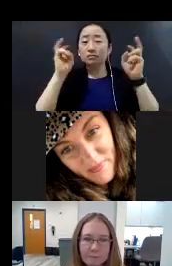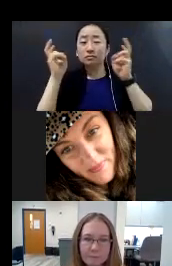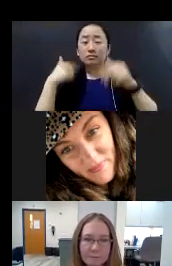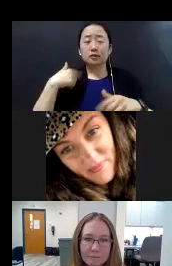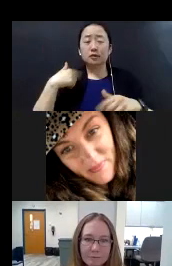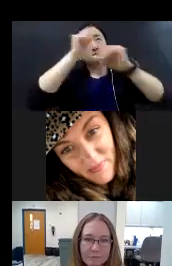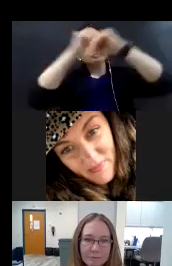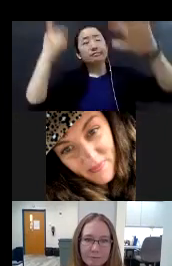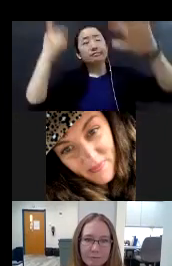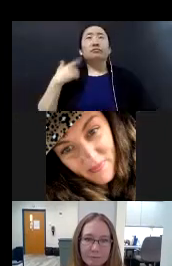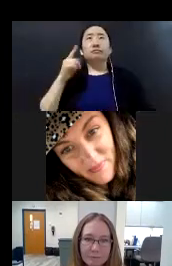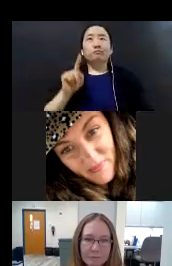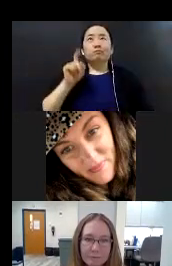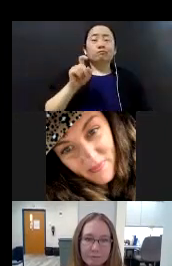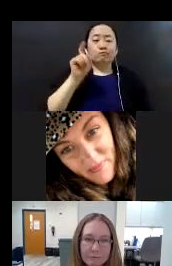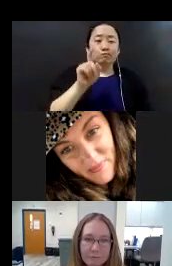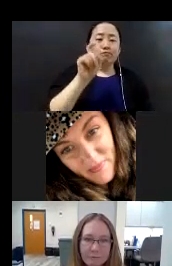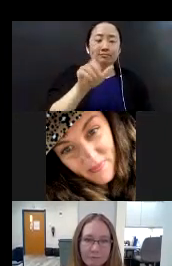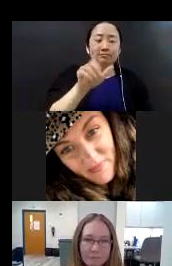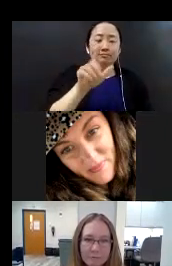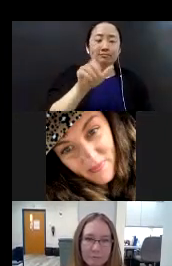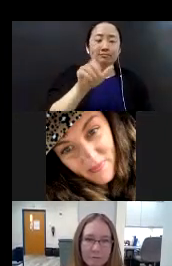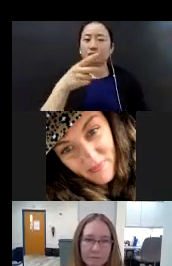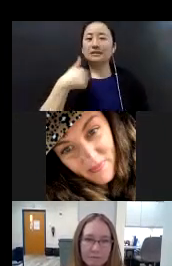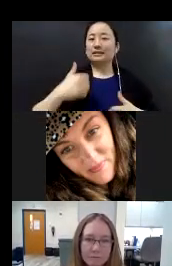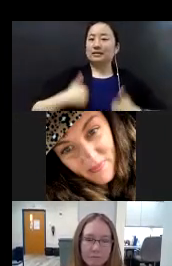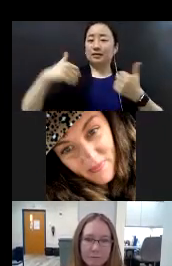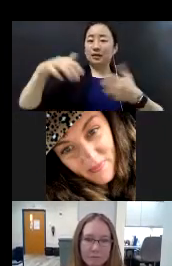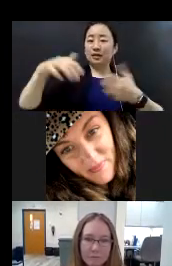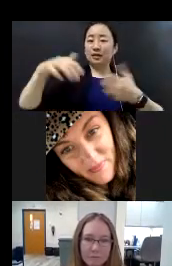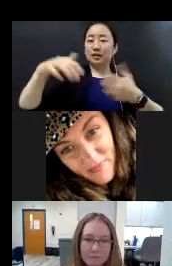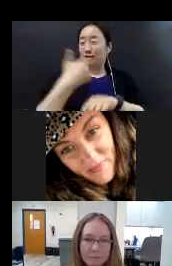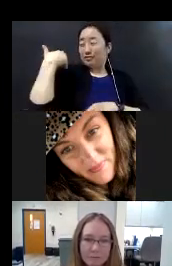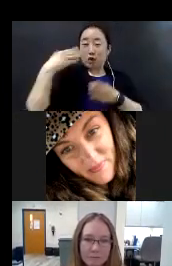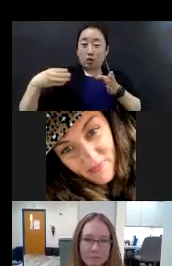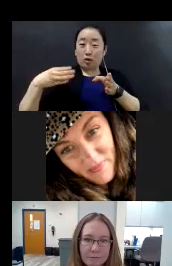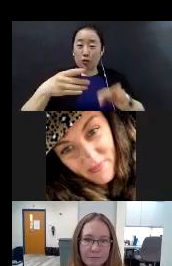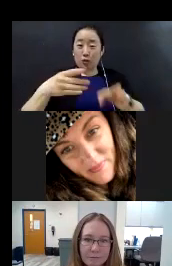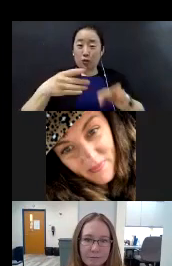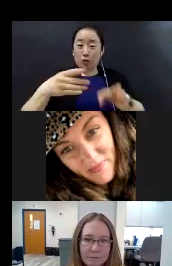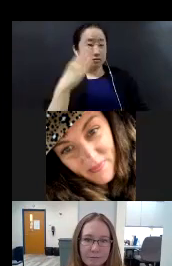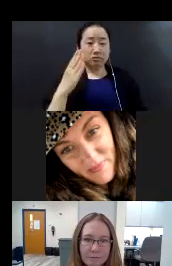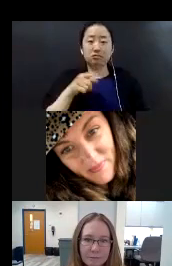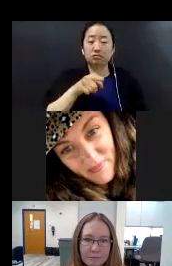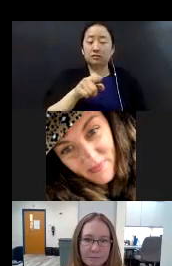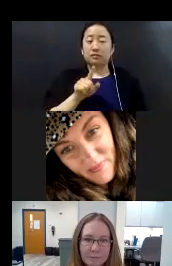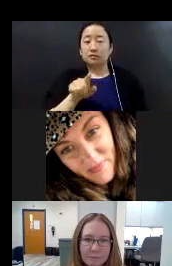FAR AS FROM THE HALLWAY WE JUST SAW, IF YOU WALK STRAIGHT, YOU TURN AND YOU WOULD ENTER THE LIVING